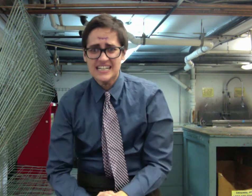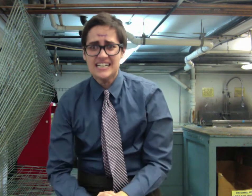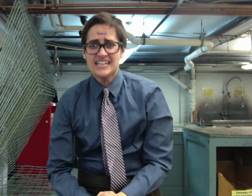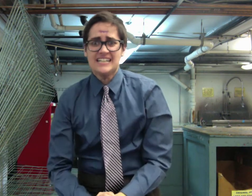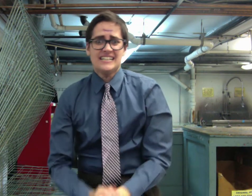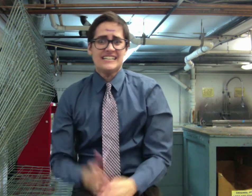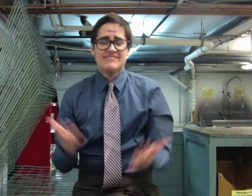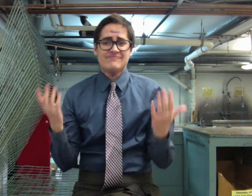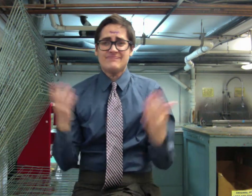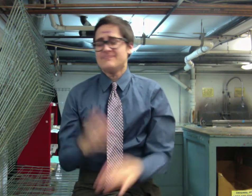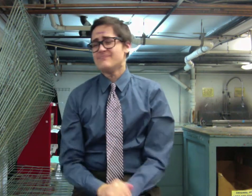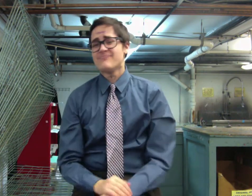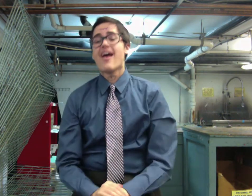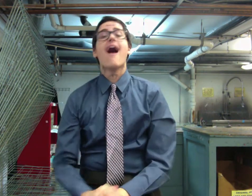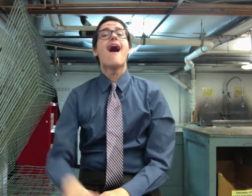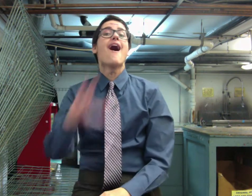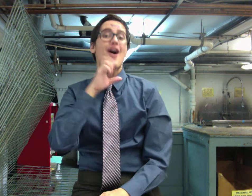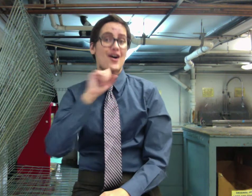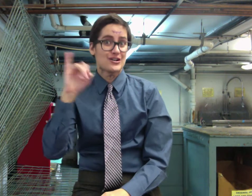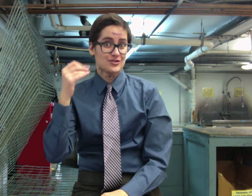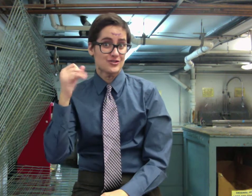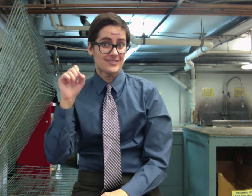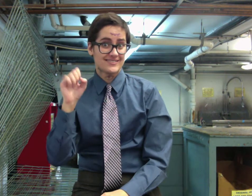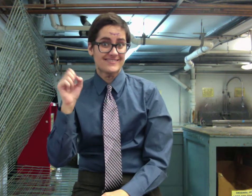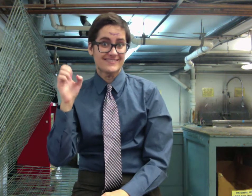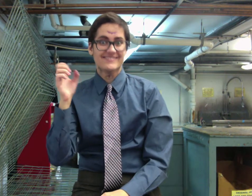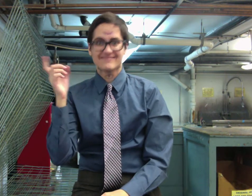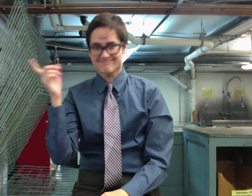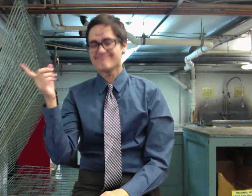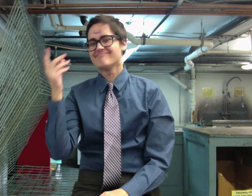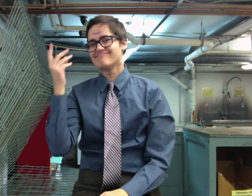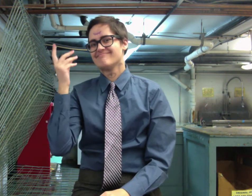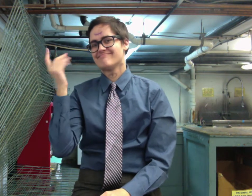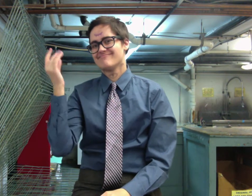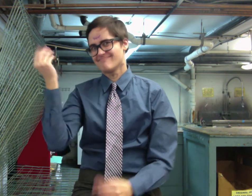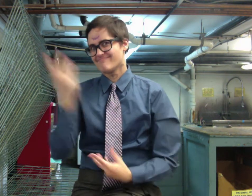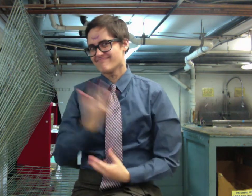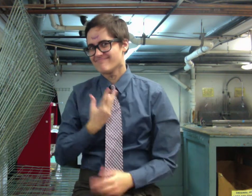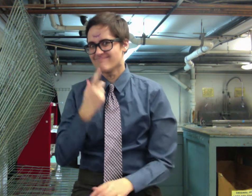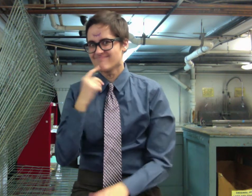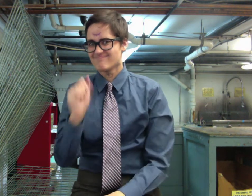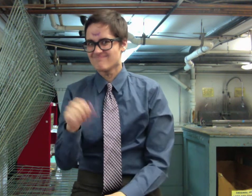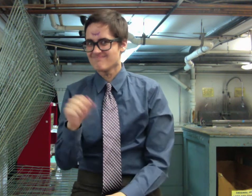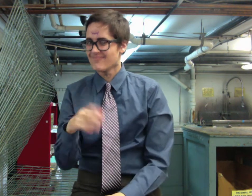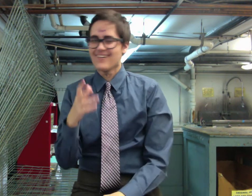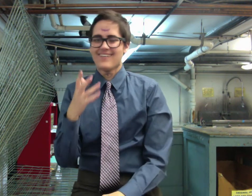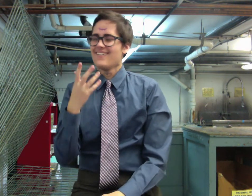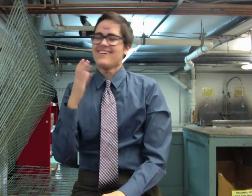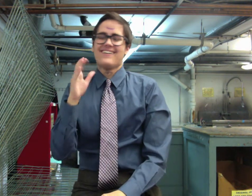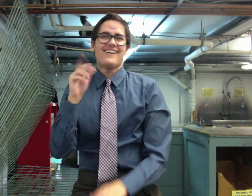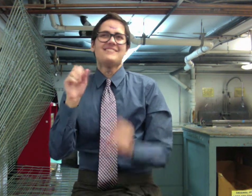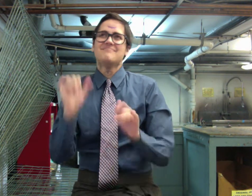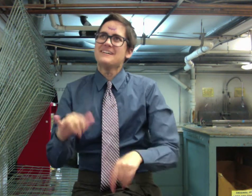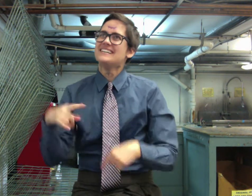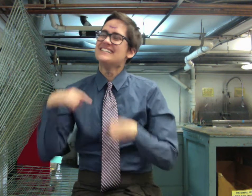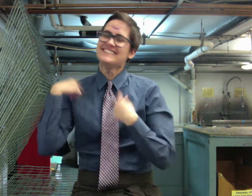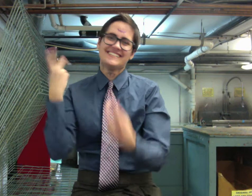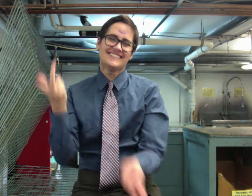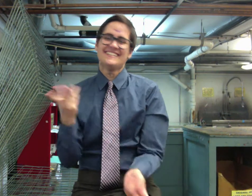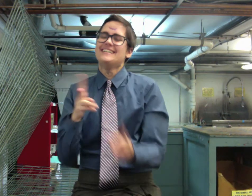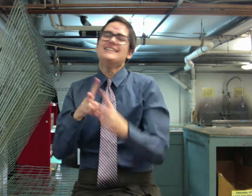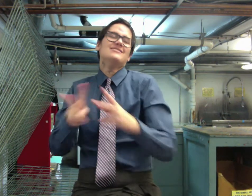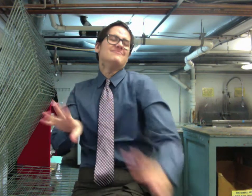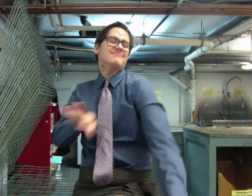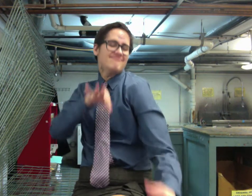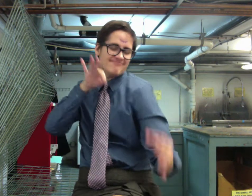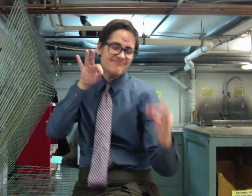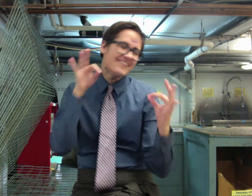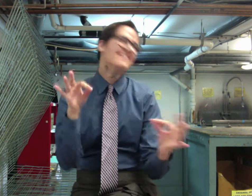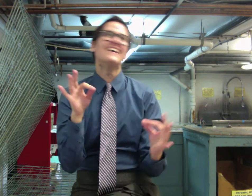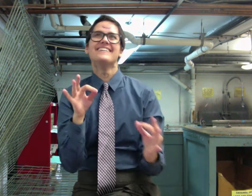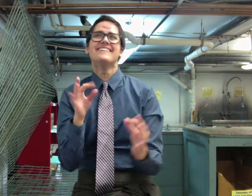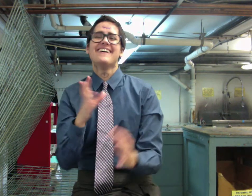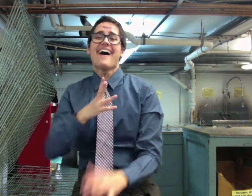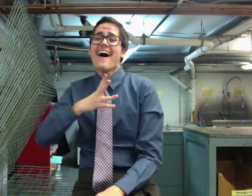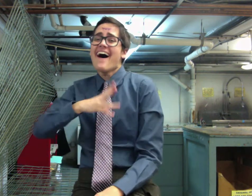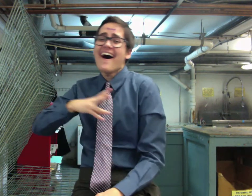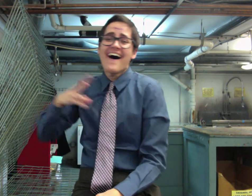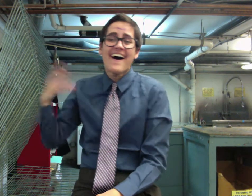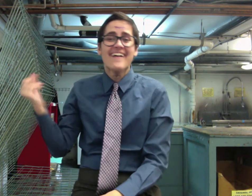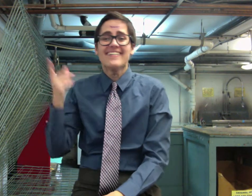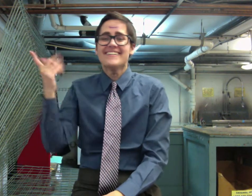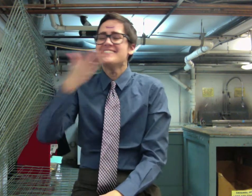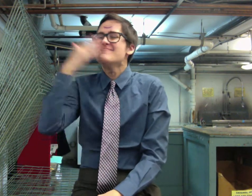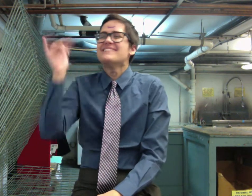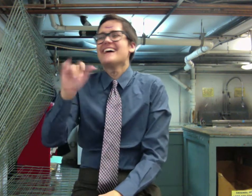According to Old Woman Josie, he was still absolutely perfect, and smelled